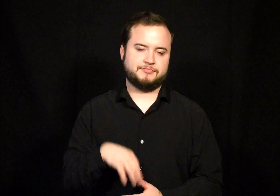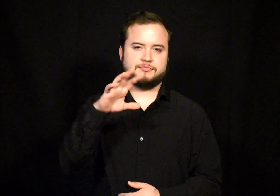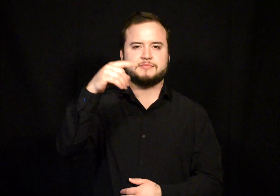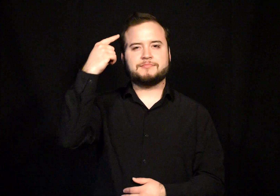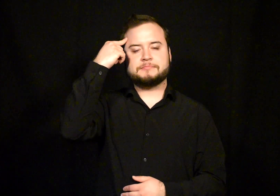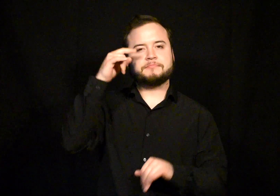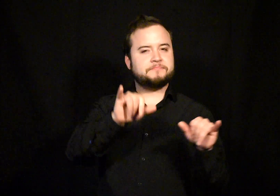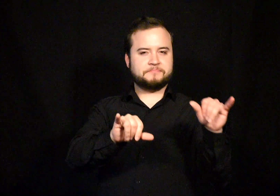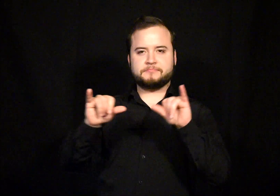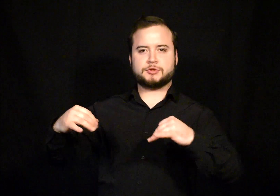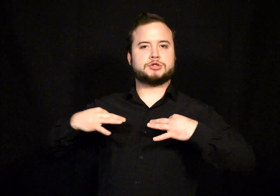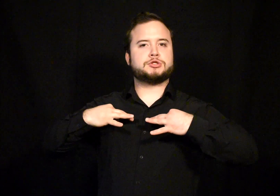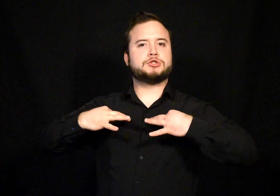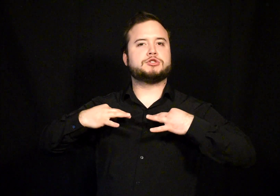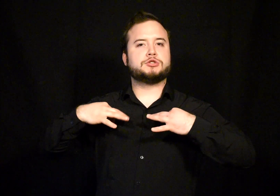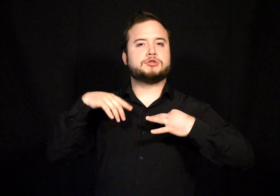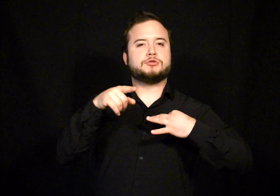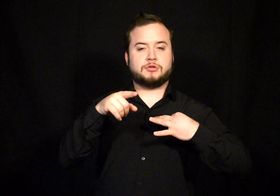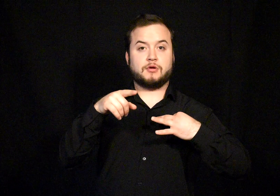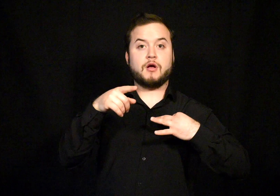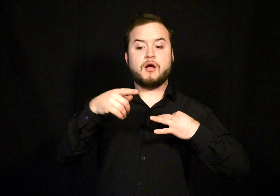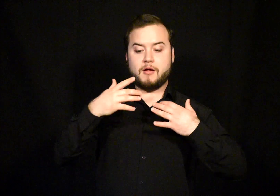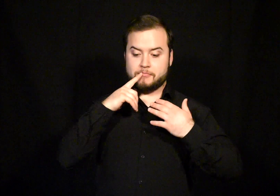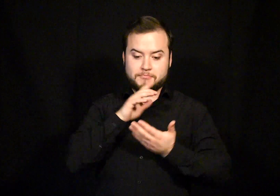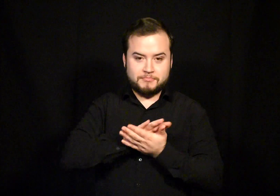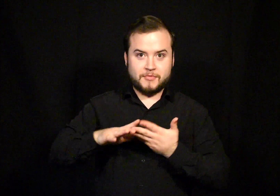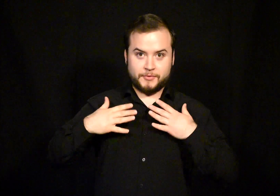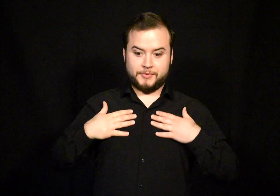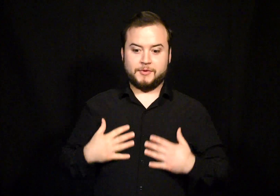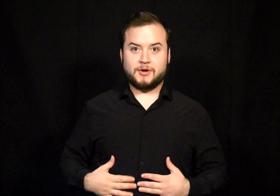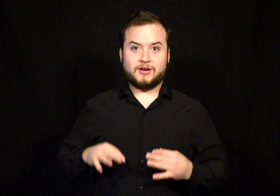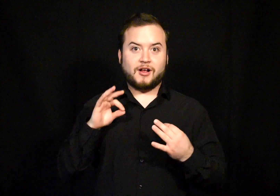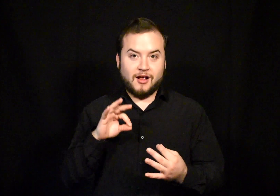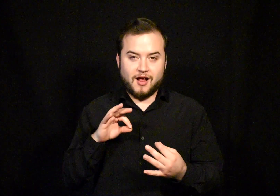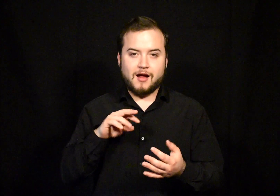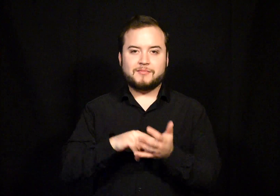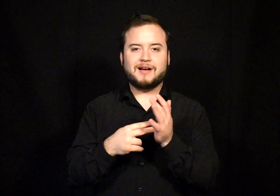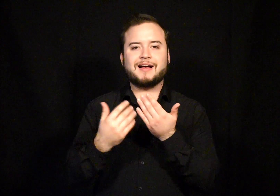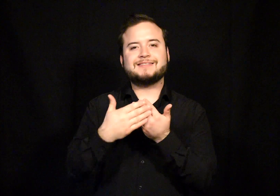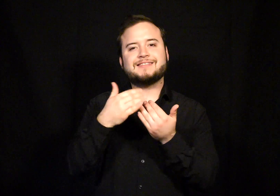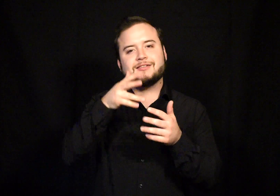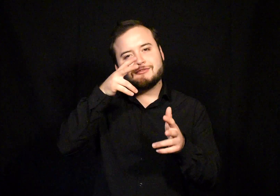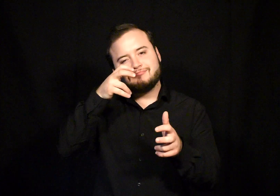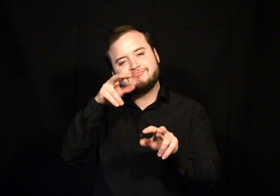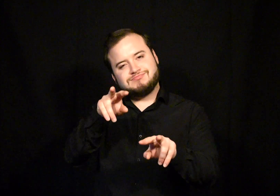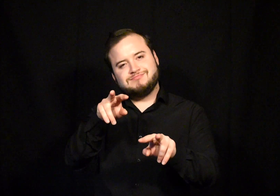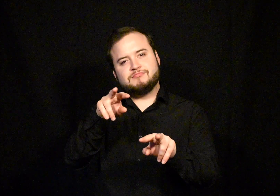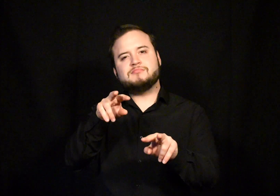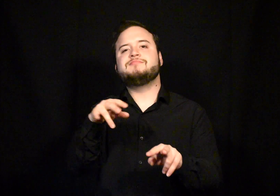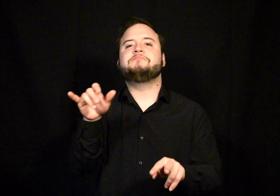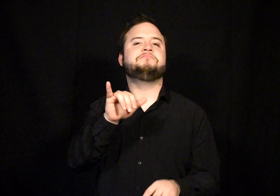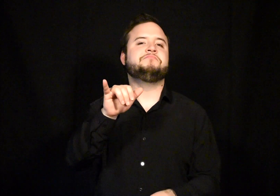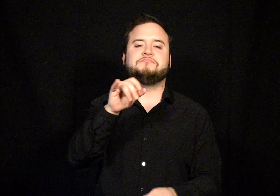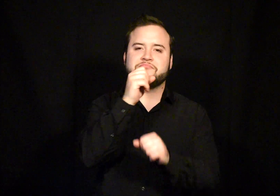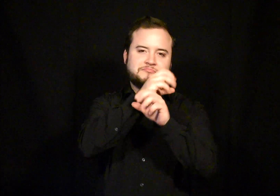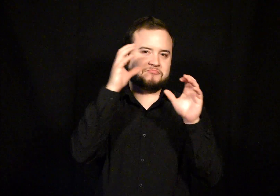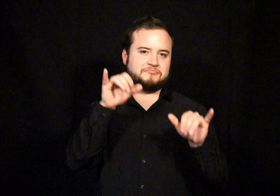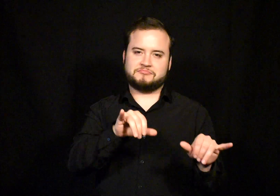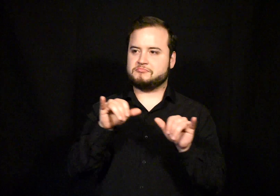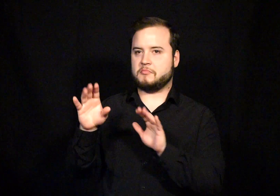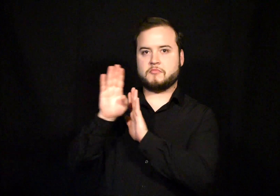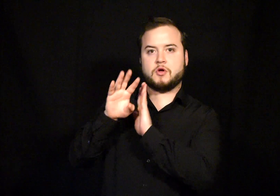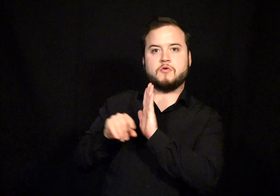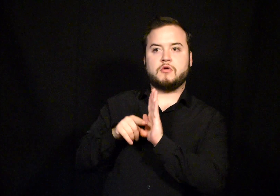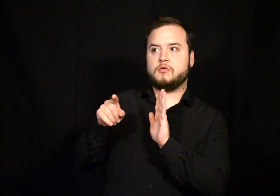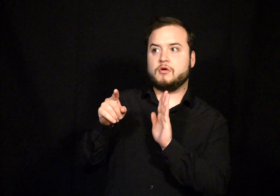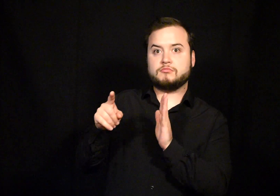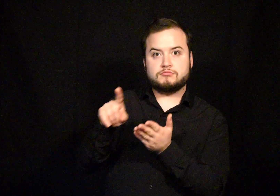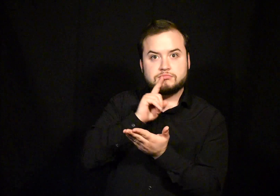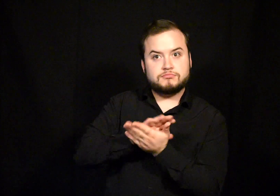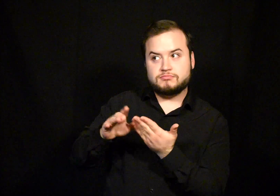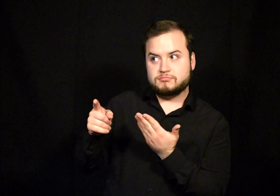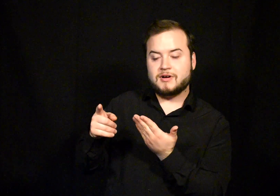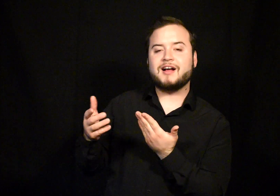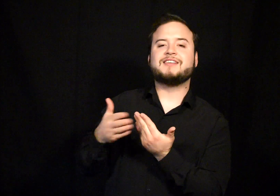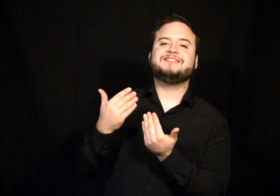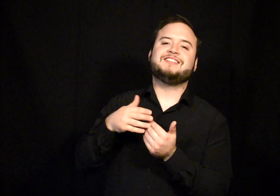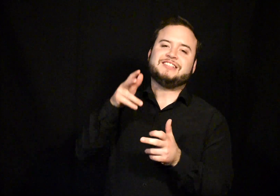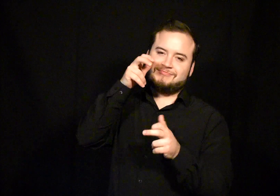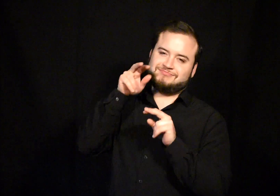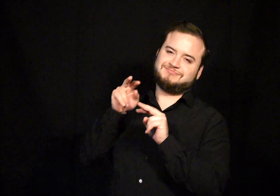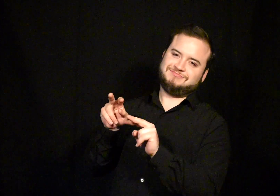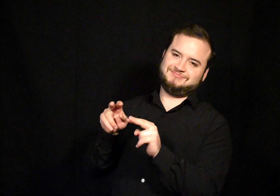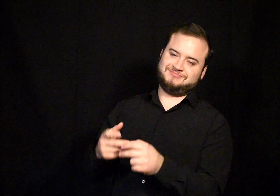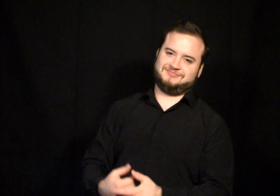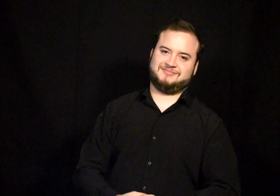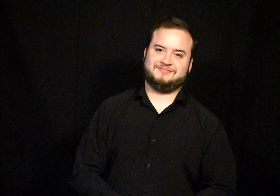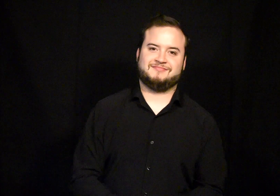Think of your shirt - plain shirts are easier on the eyes, so the same goes for your background as well.